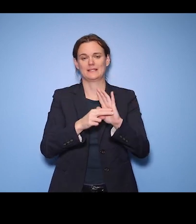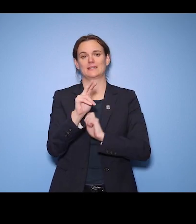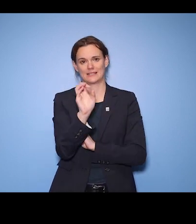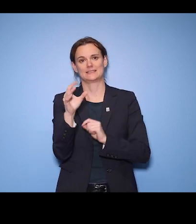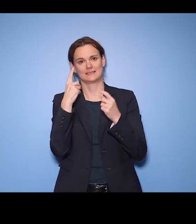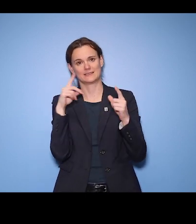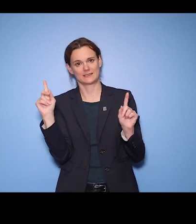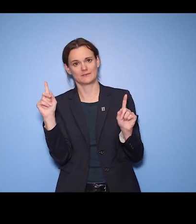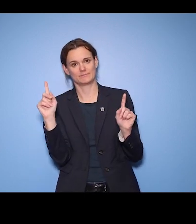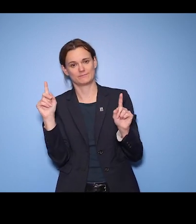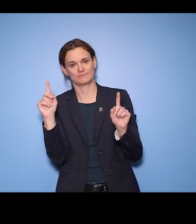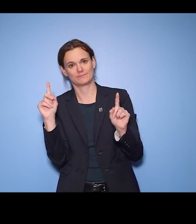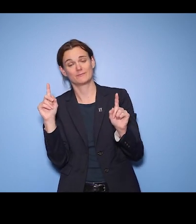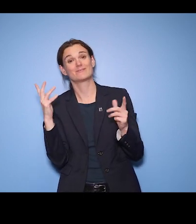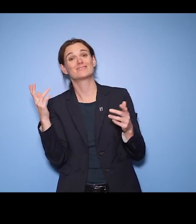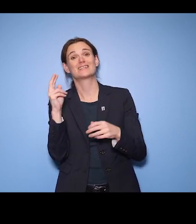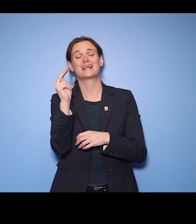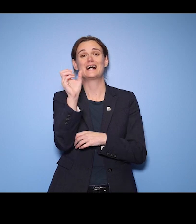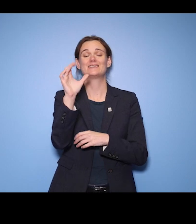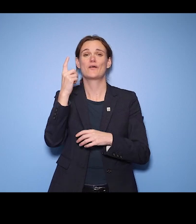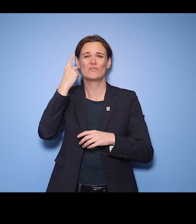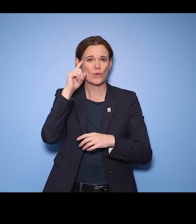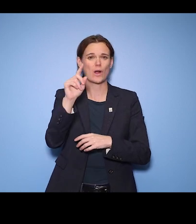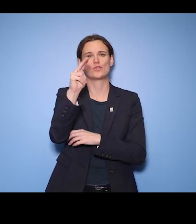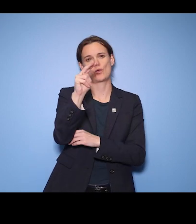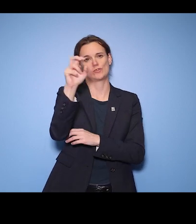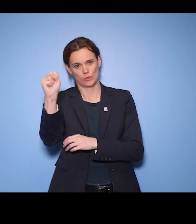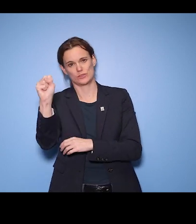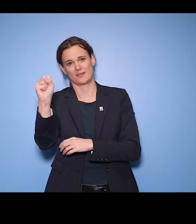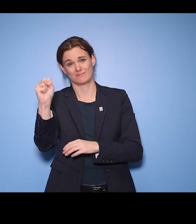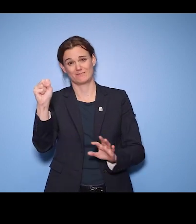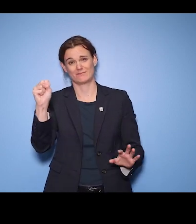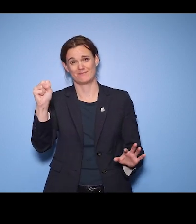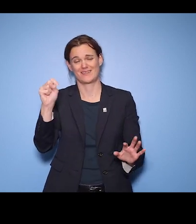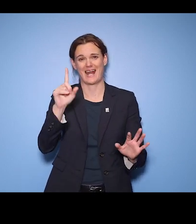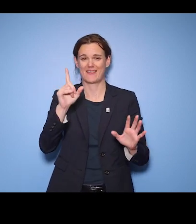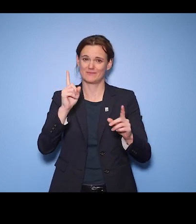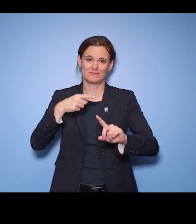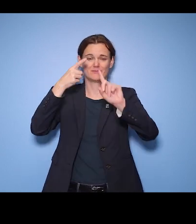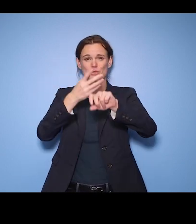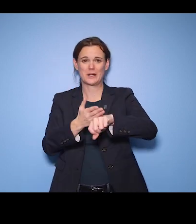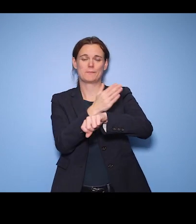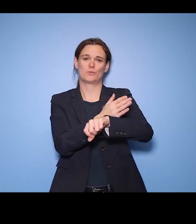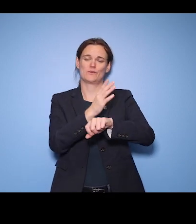success. And the fact that it is a college built for Nova Scotia and improving the quality